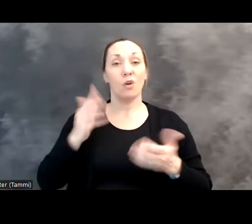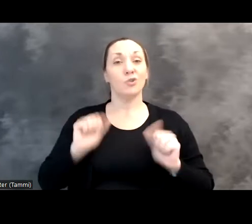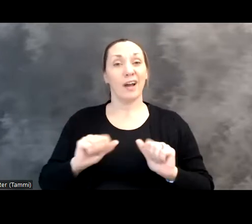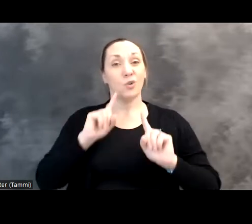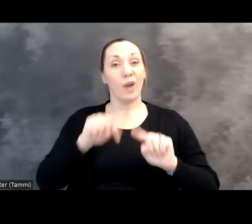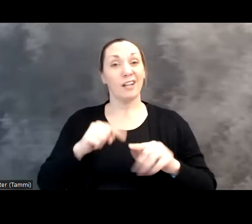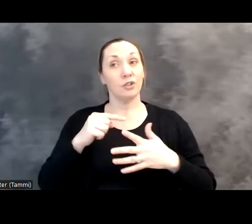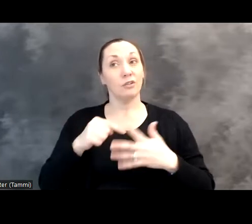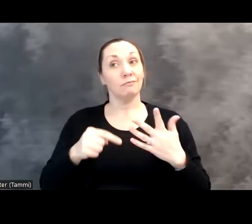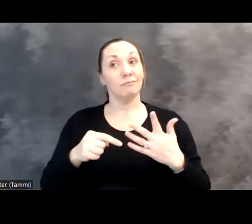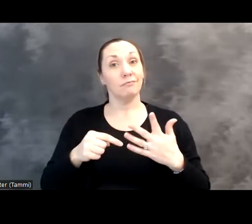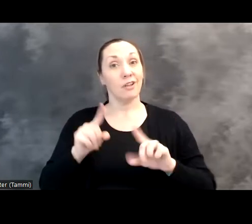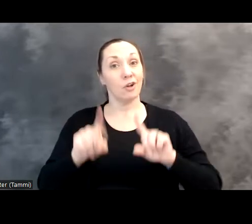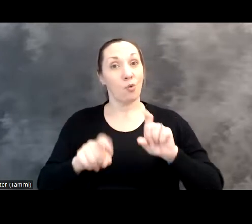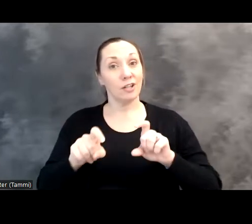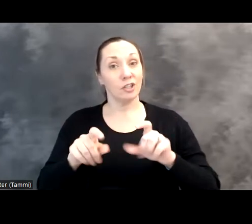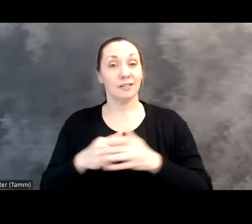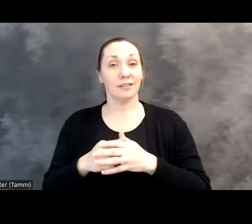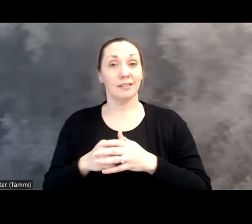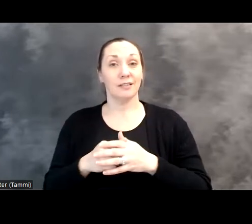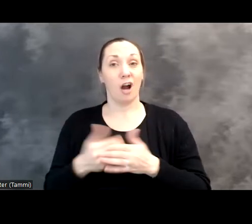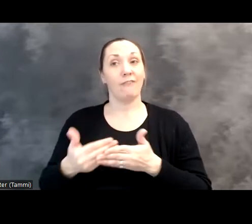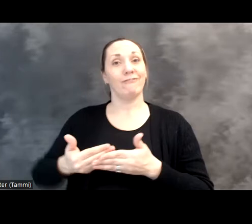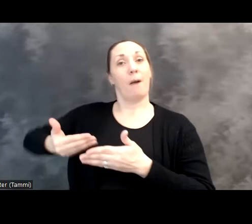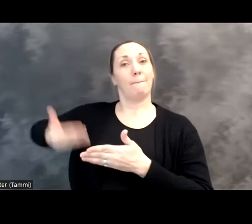minutes our distinguished panelists here at this session, they will try